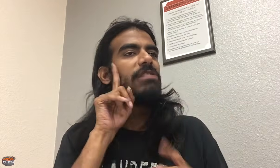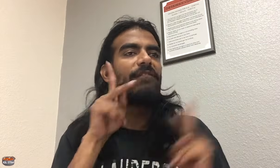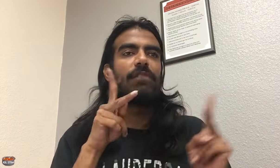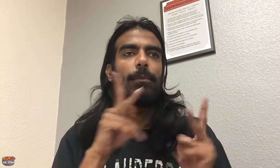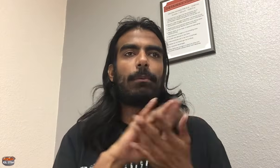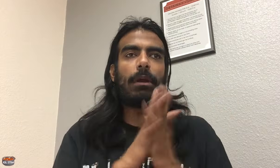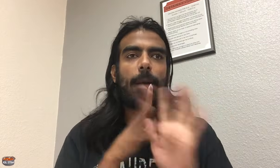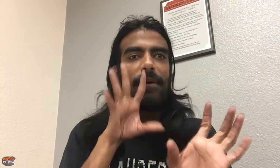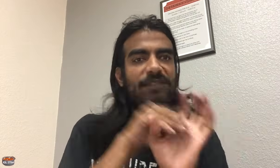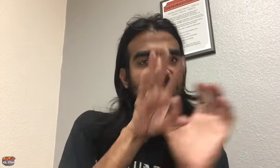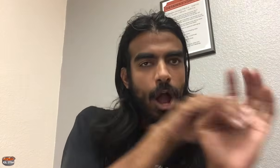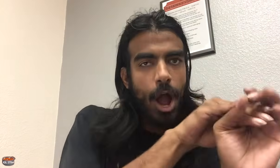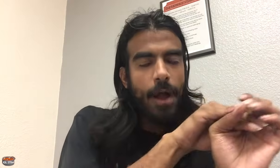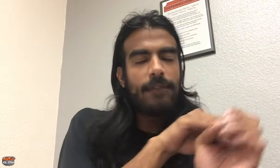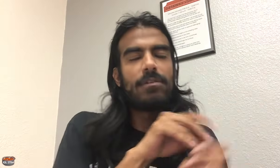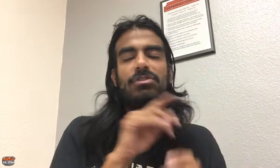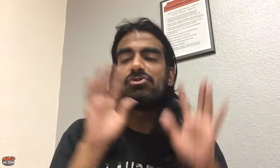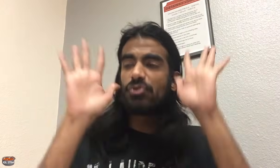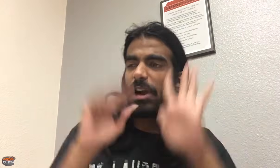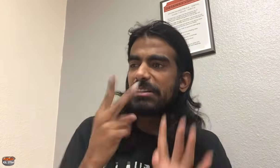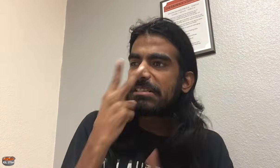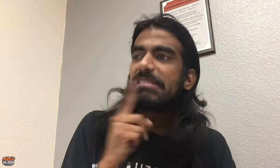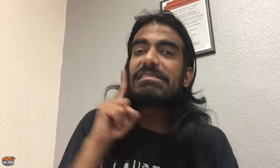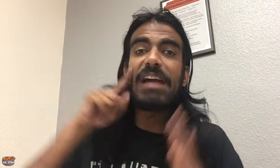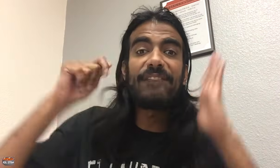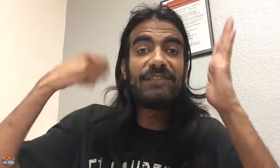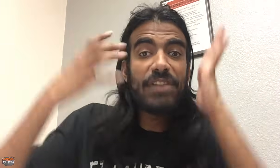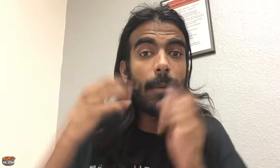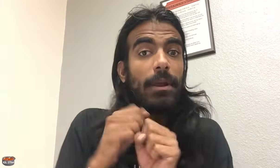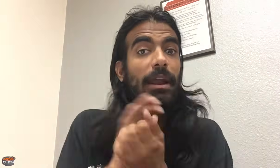It's amazing to see more Deaf people becoming involved within the industry.